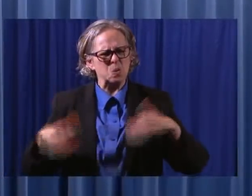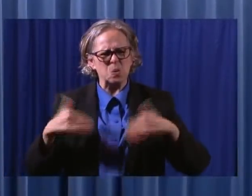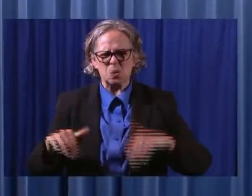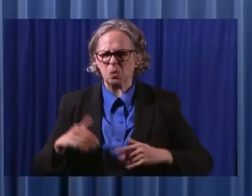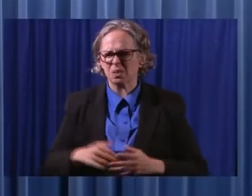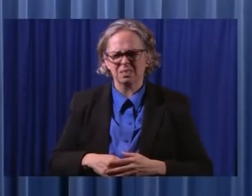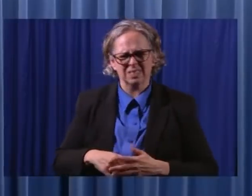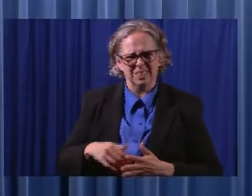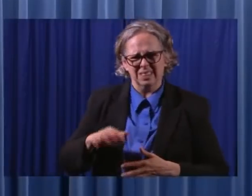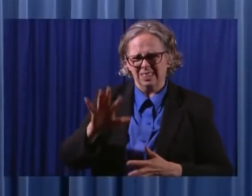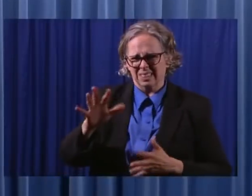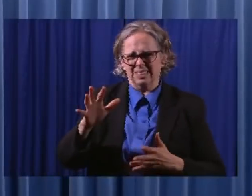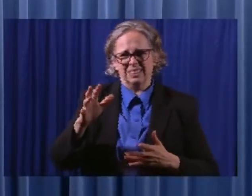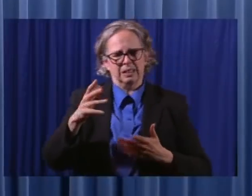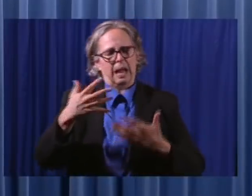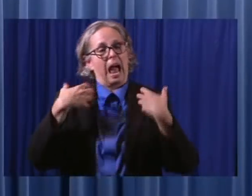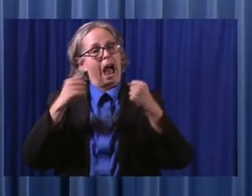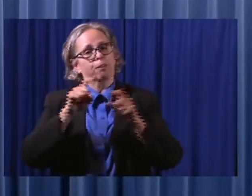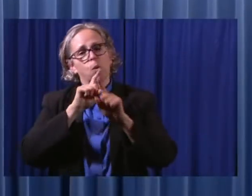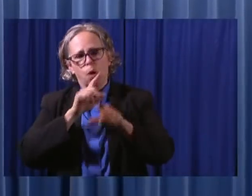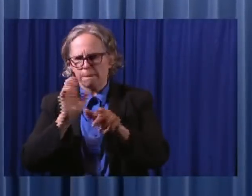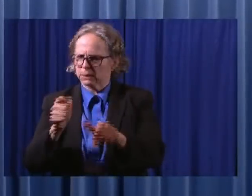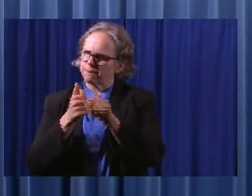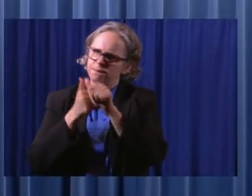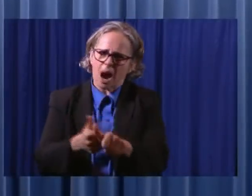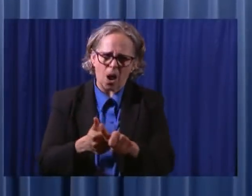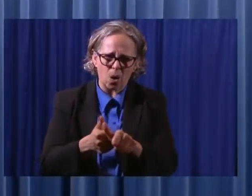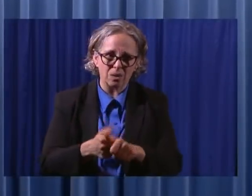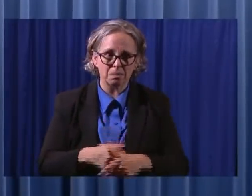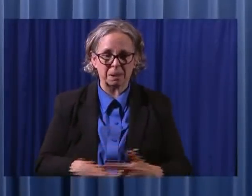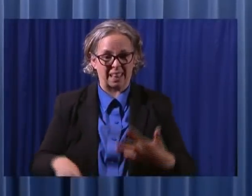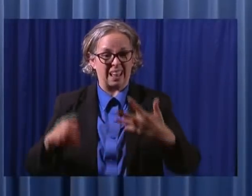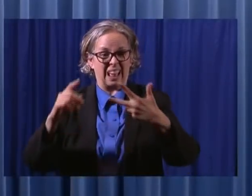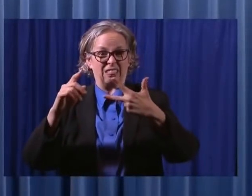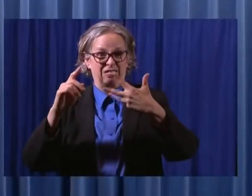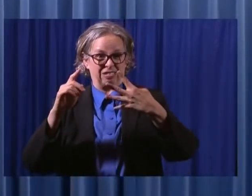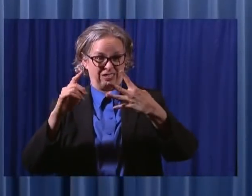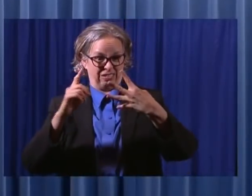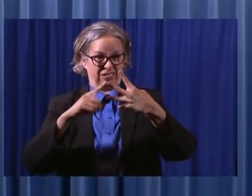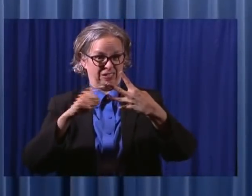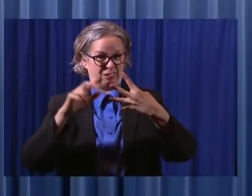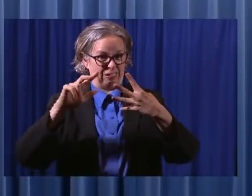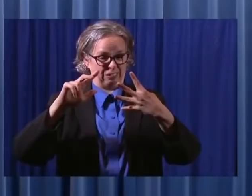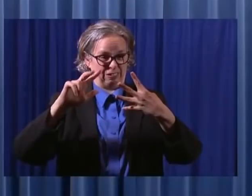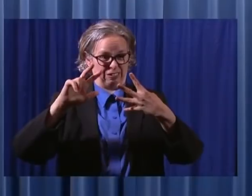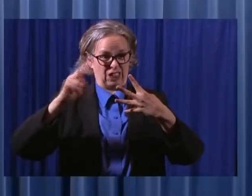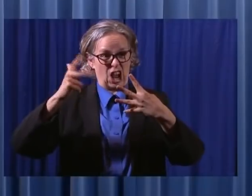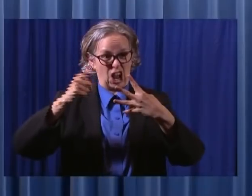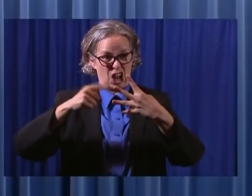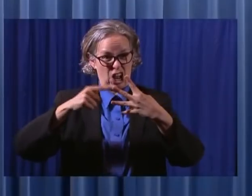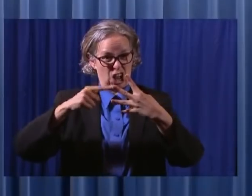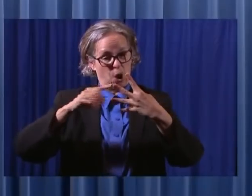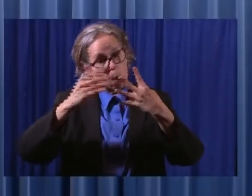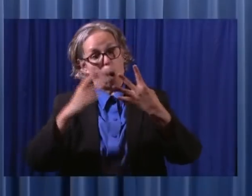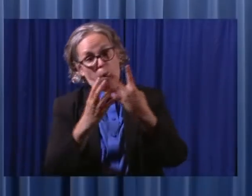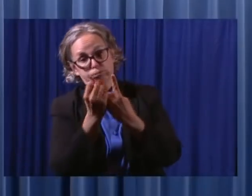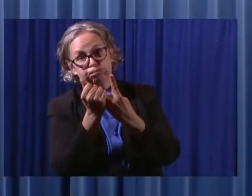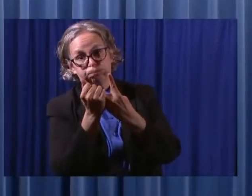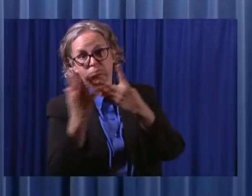UP IN SOME OF THESE COUNTIES IT ALL CURRENT HEALTH ORDERS AND SECTOR SPECIFIC GUIDANCE MUST